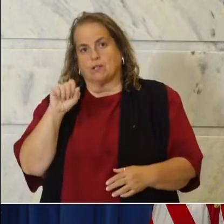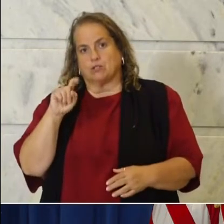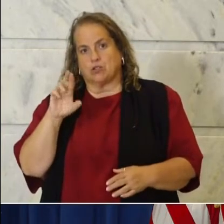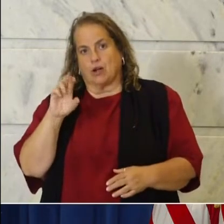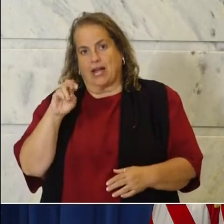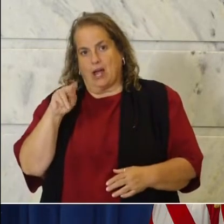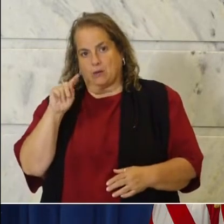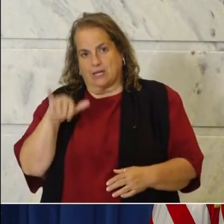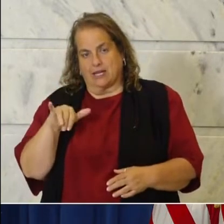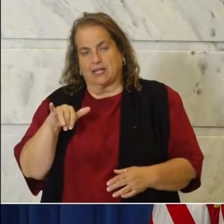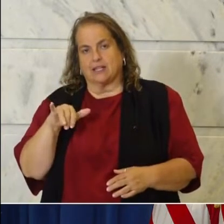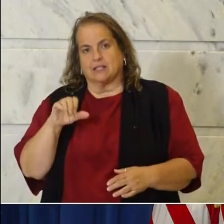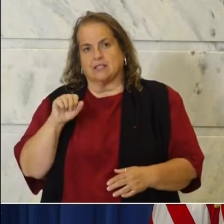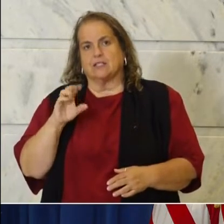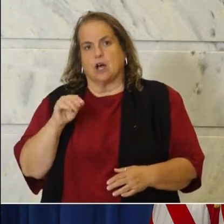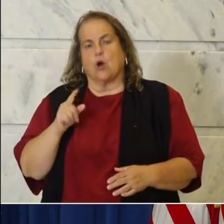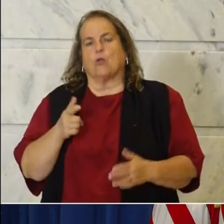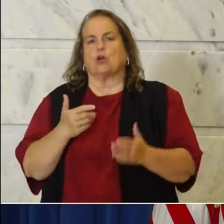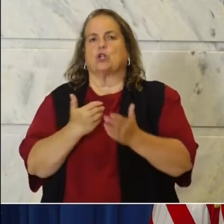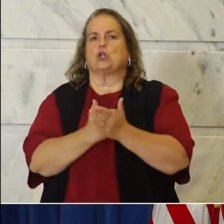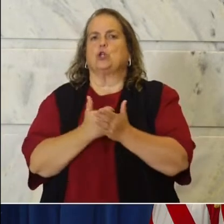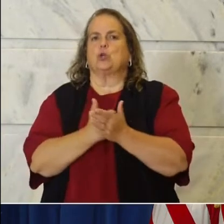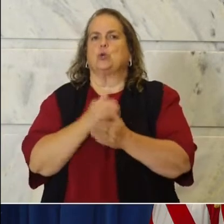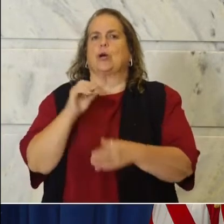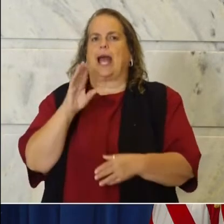there's at least a couple of new counties there that are experiencing